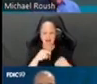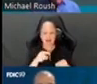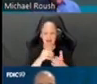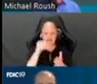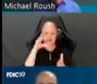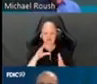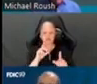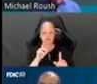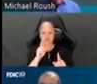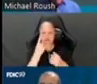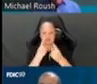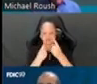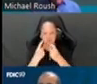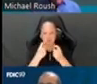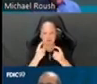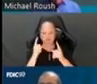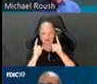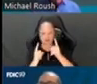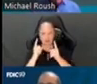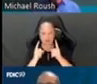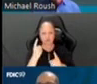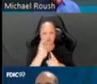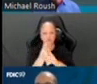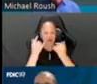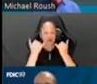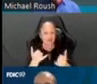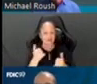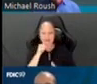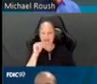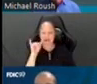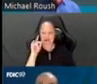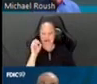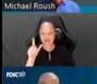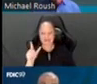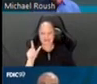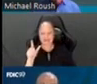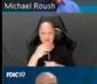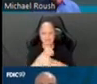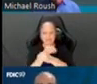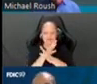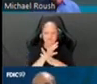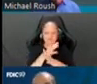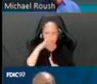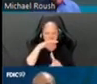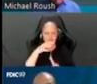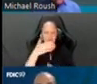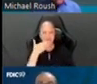questions one-on-one. It is not ideal for the virtual environment. Thank you for that suggestion.